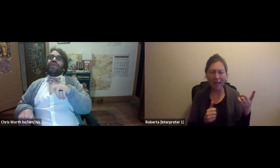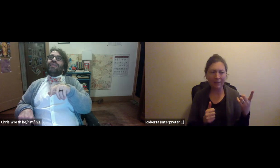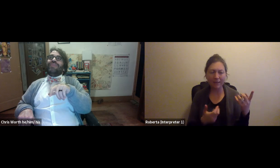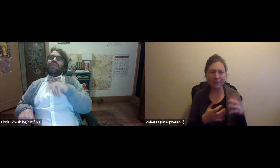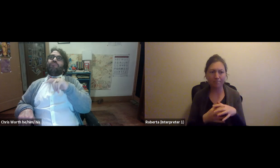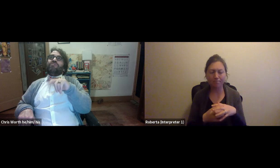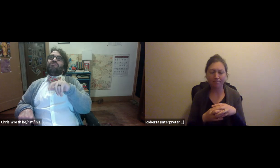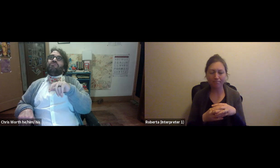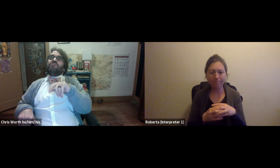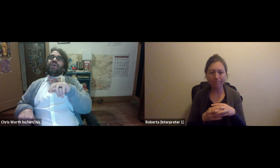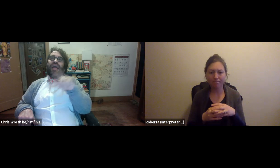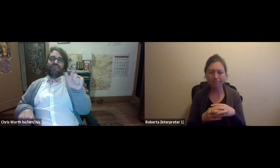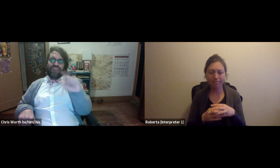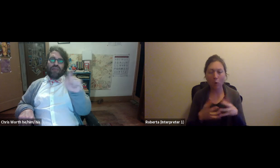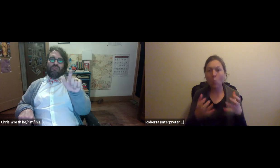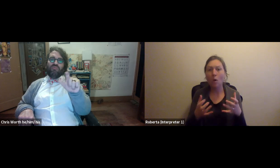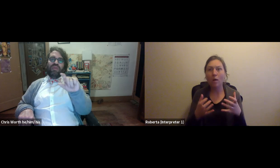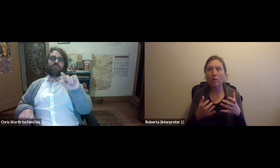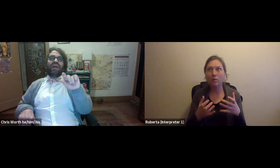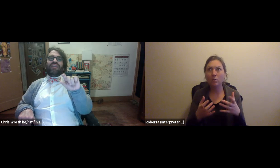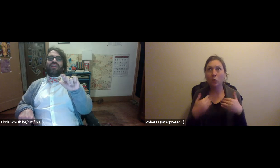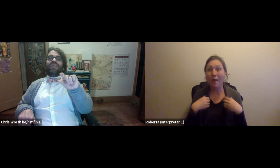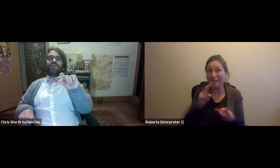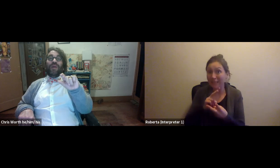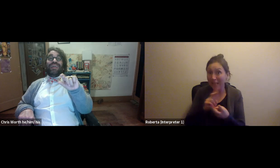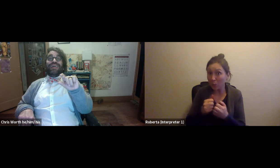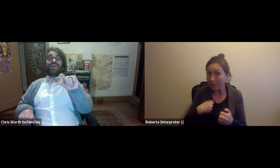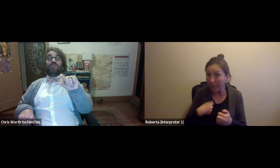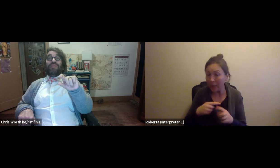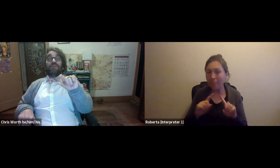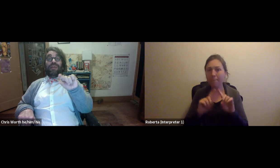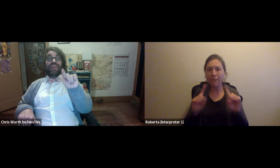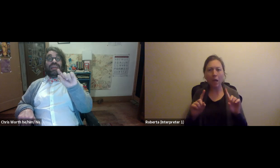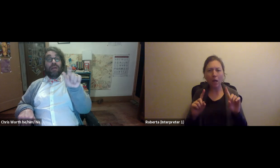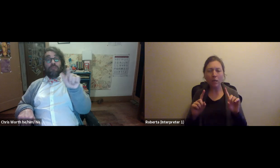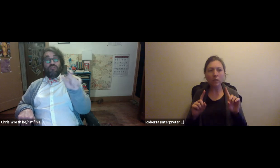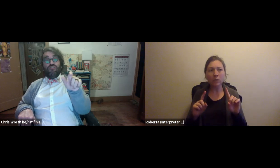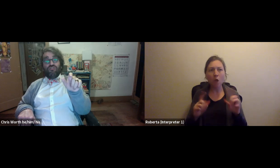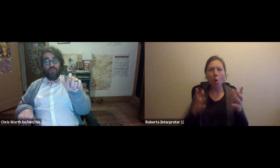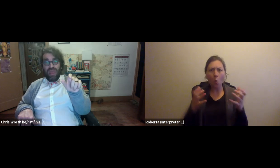they didn't want to have sex with me, but they wanted in my personal space,